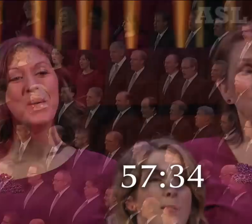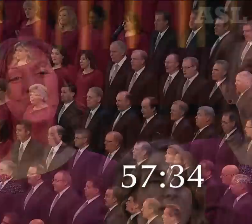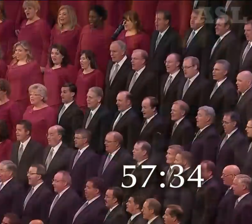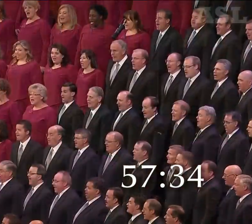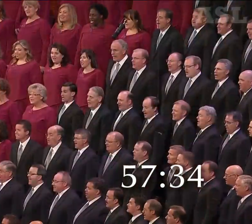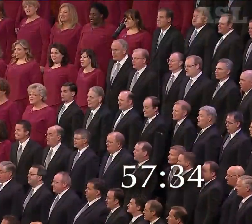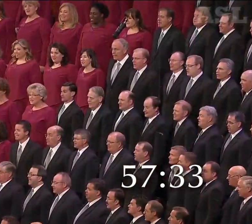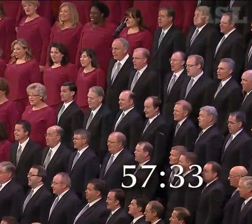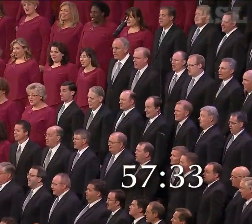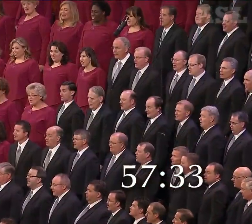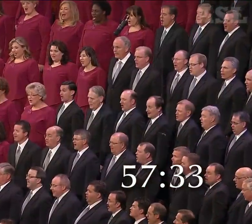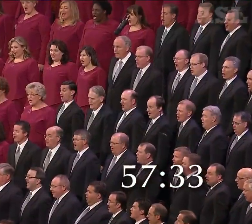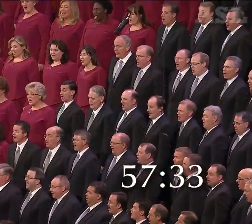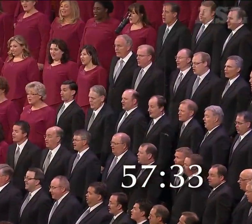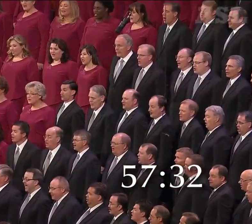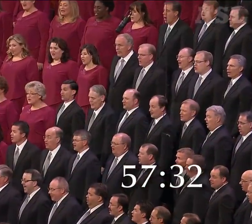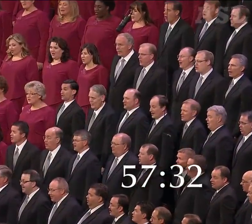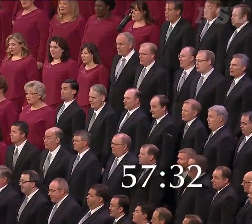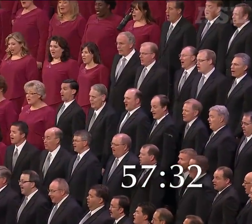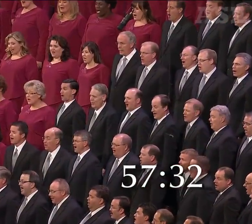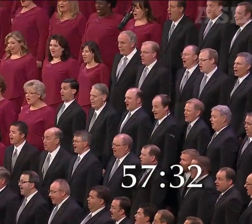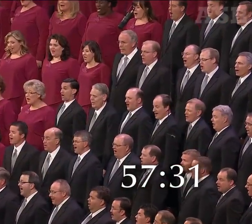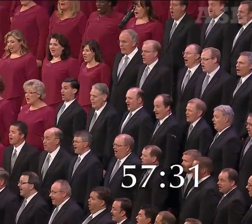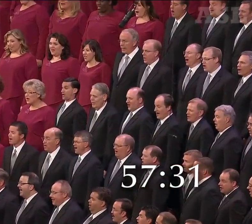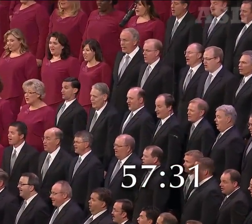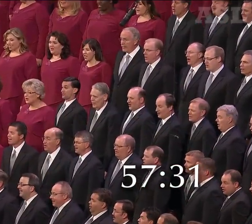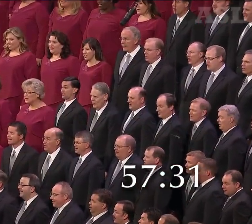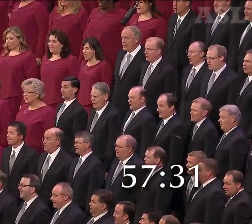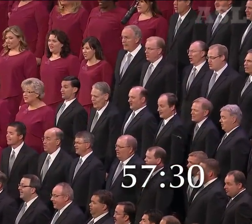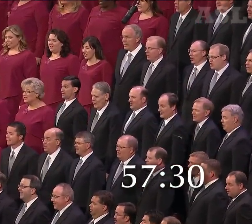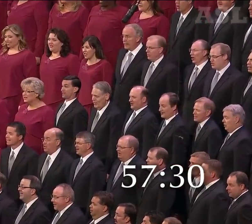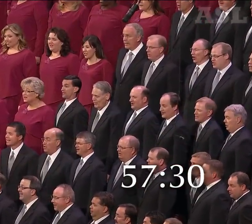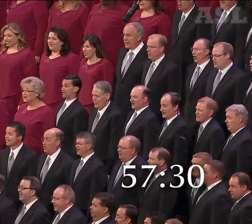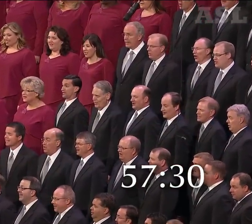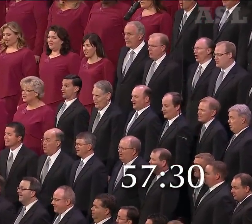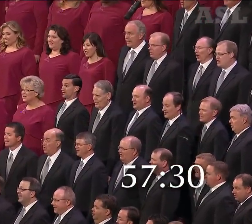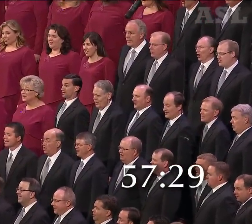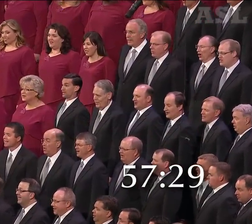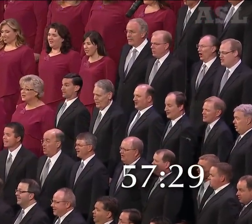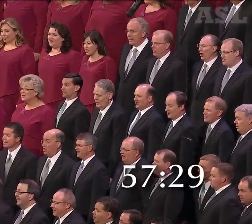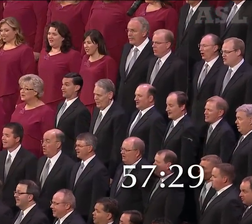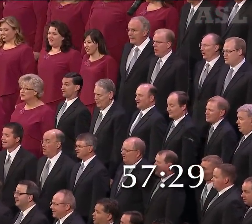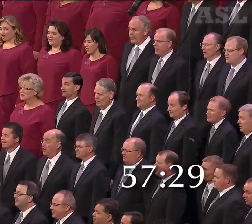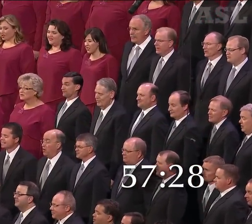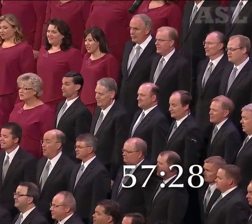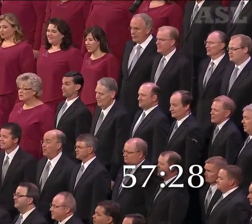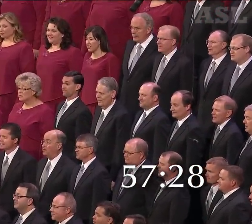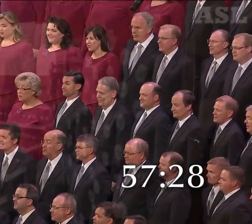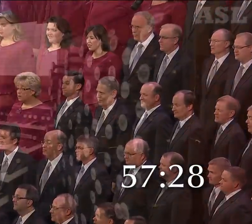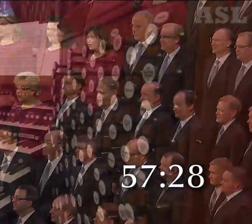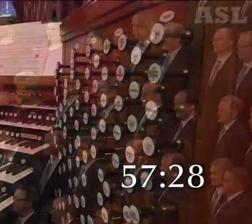THIS IS THE ENGLISH CLOSED CAPTION CHANNEL OF THE CHURCH OF JESUS CHRIST OF LATTER-DAY SAINTS.